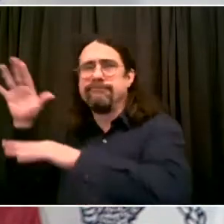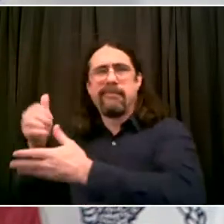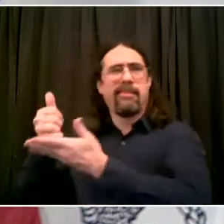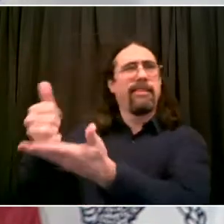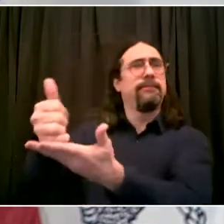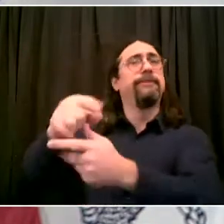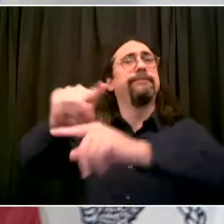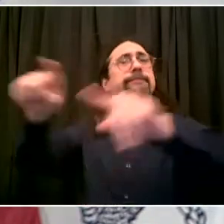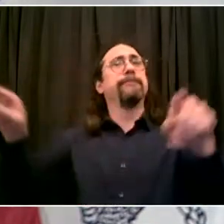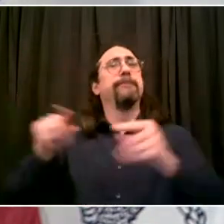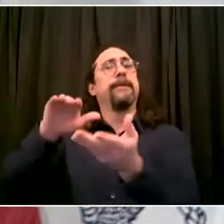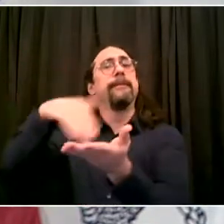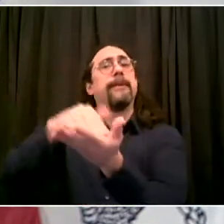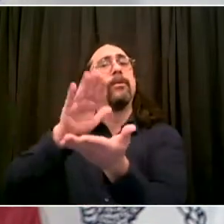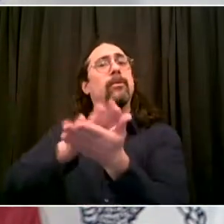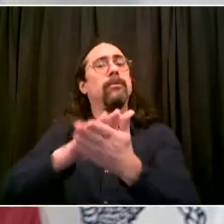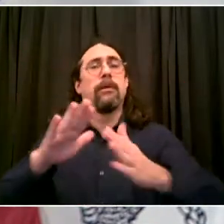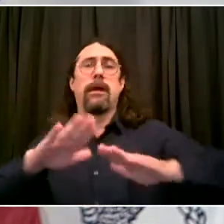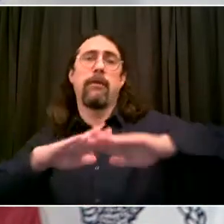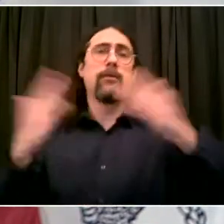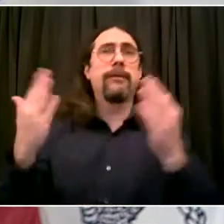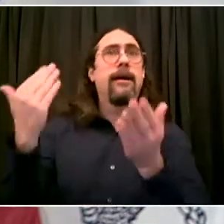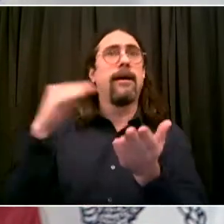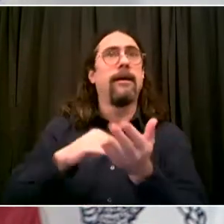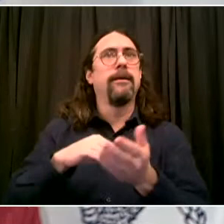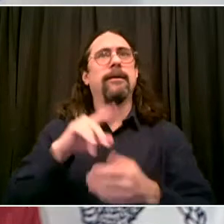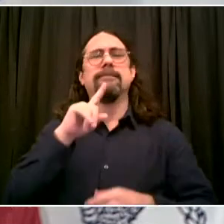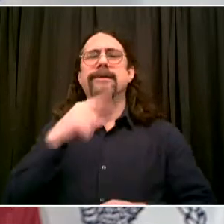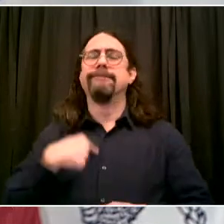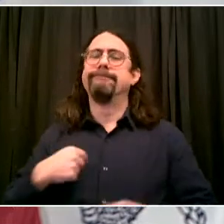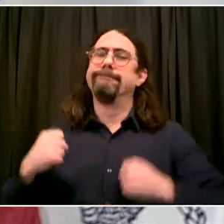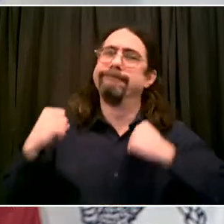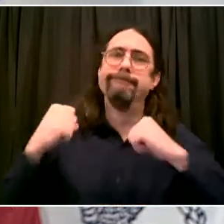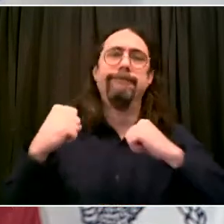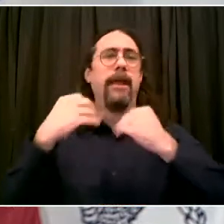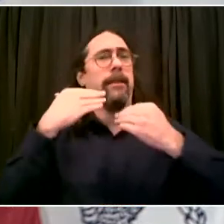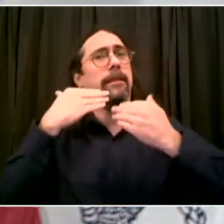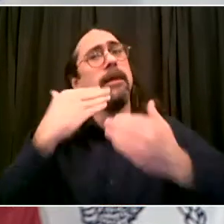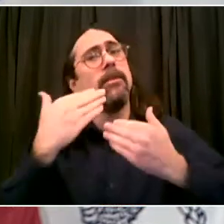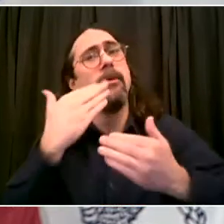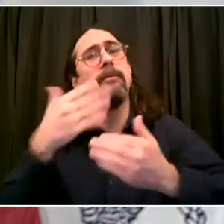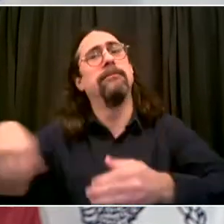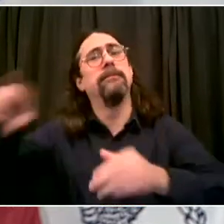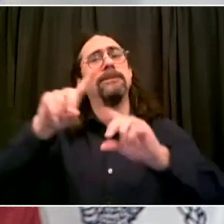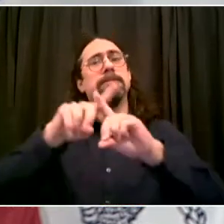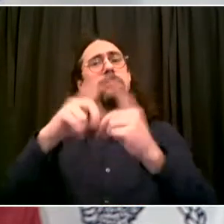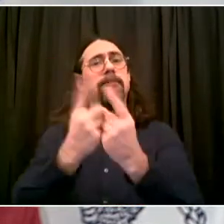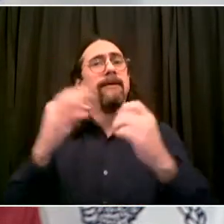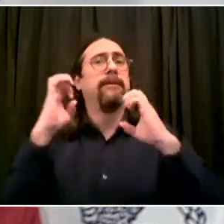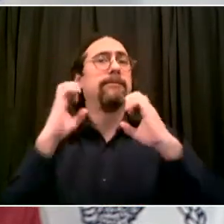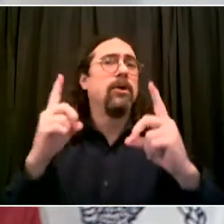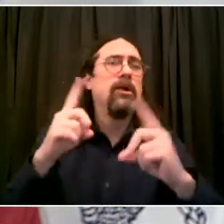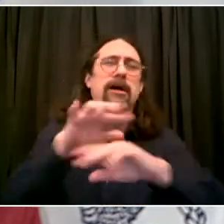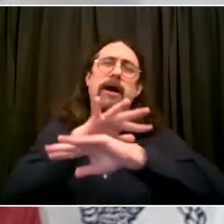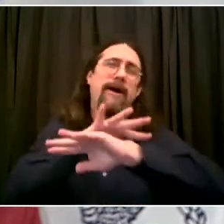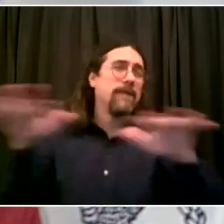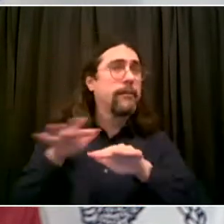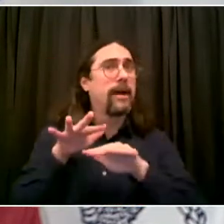TEACHERSRS AND EDUCATORS THE SCHOOOOSL TATAFF TEACHERS AND PARENTS TO EVERYONE WHO HAS HELPED US BRING MIDDLE SCHOOL BACK GREAT THANKS TO OUR CHANCELLOR AND THE WHOLE TETE AM AM